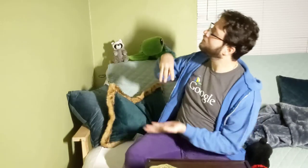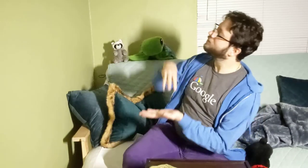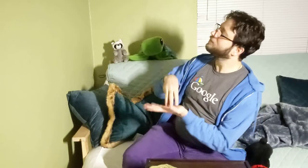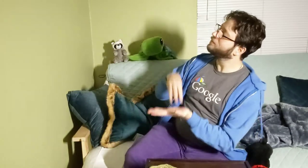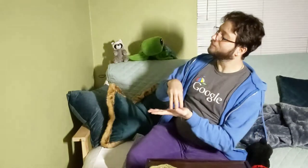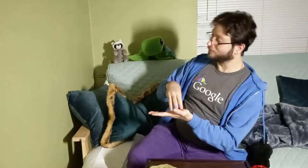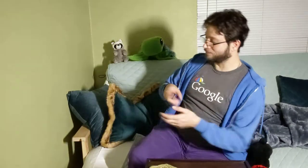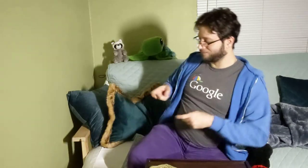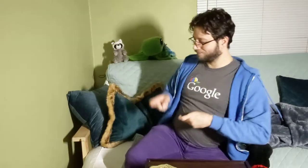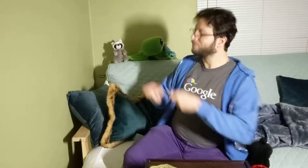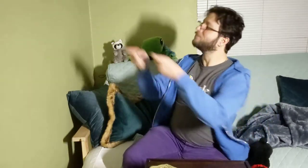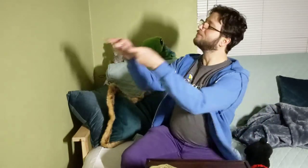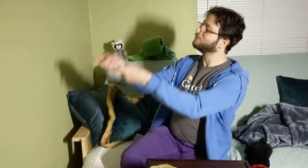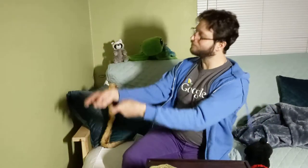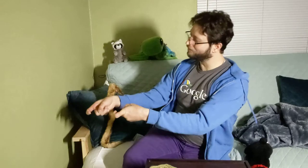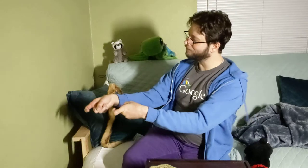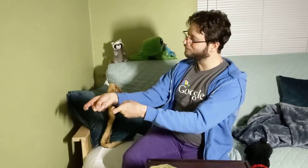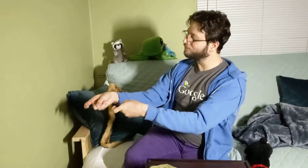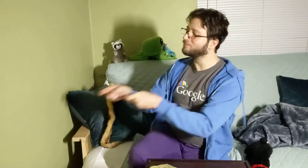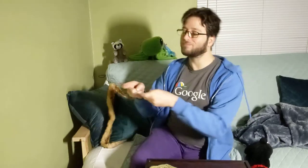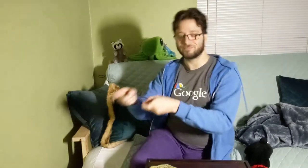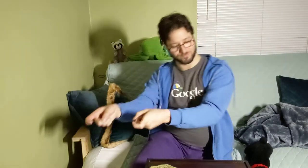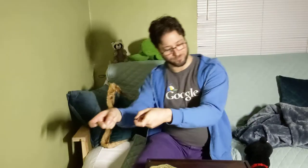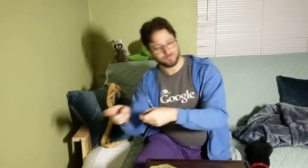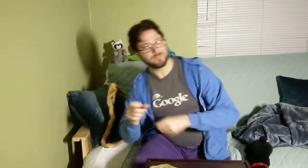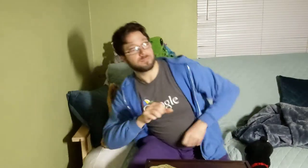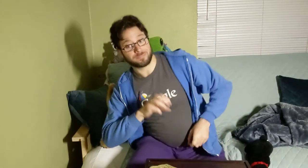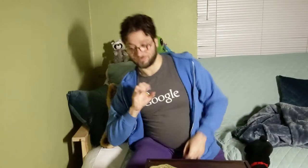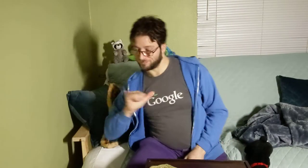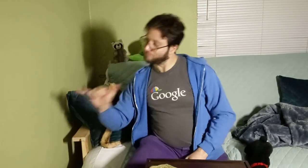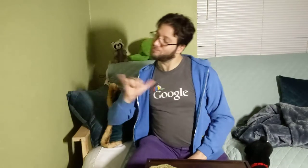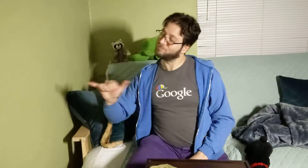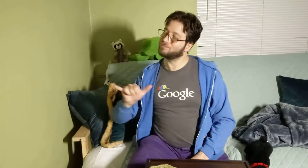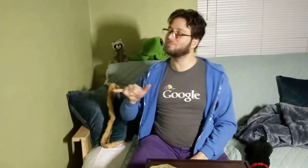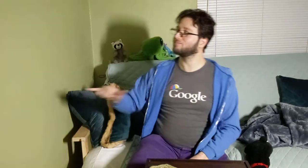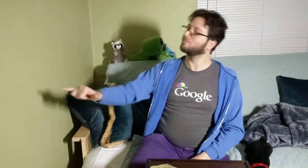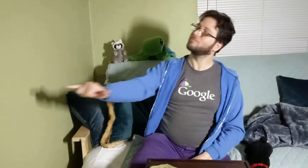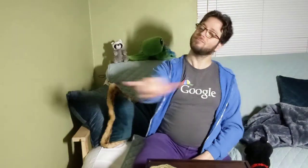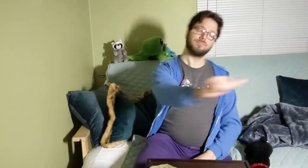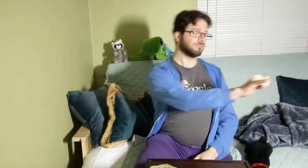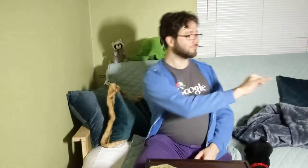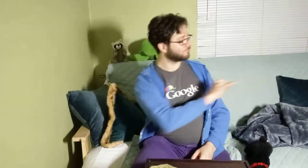[role-aunt] w UTENSIL x GIVE y SAME++